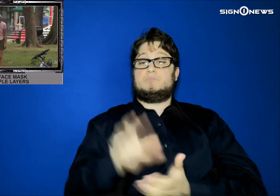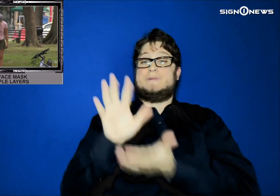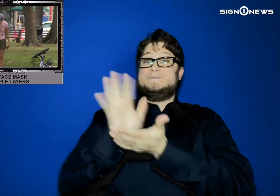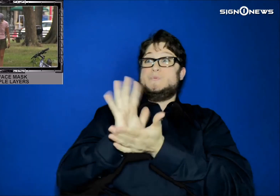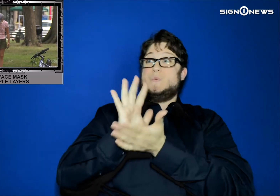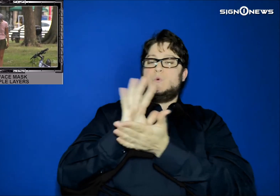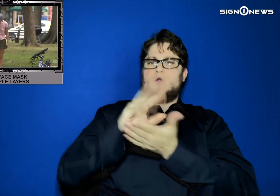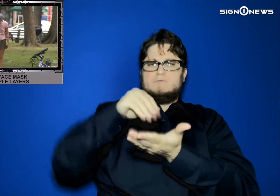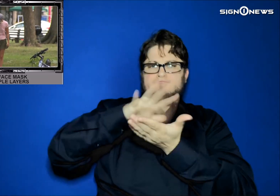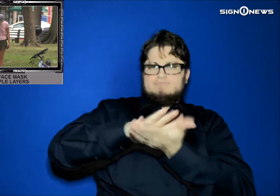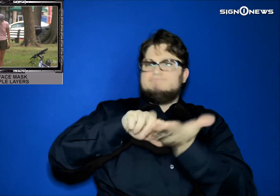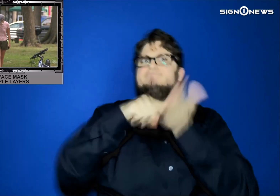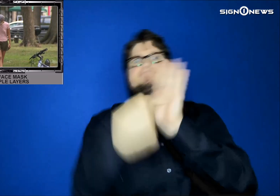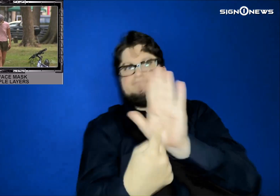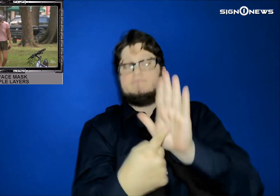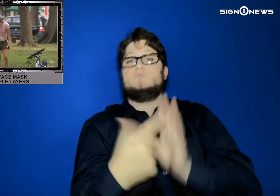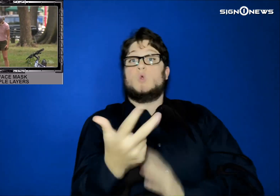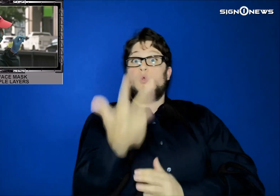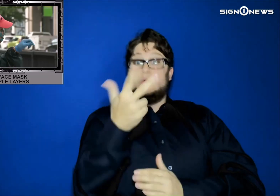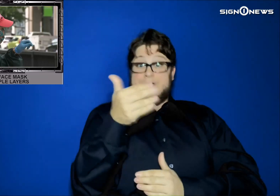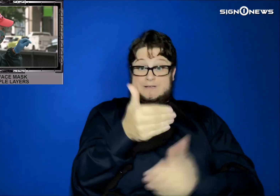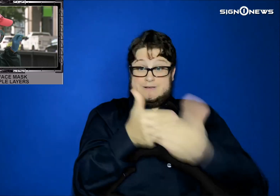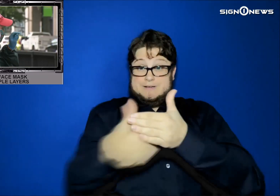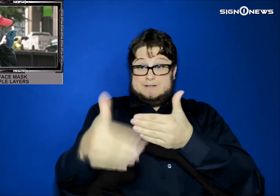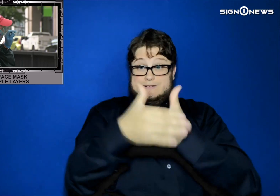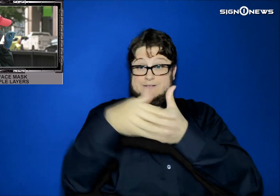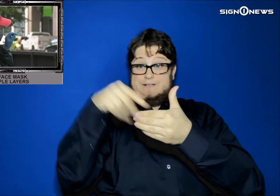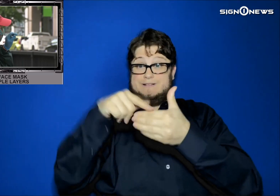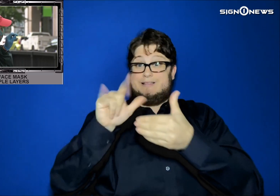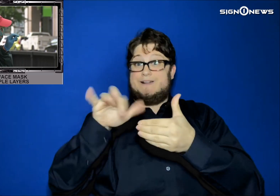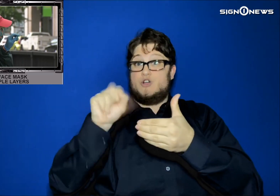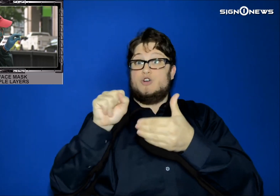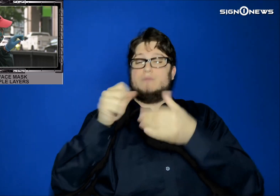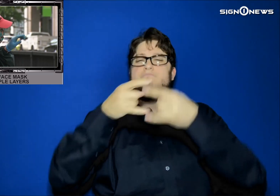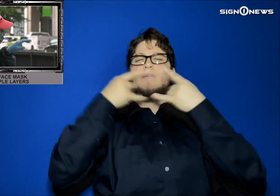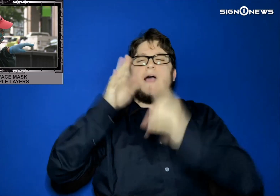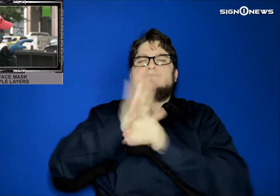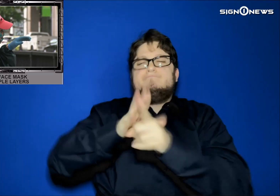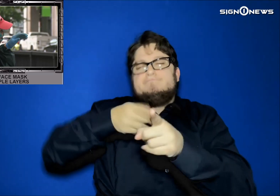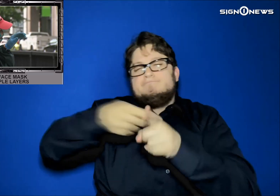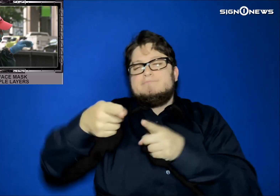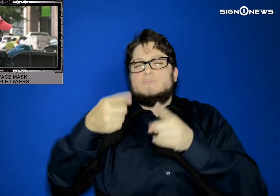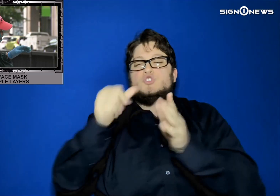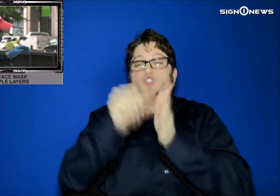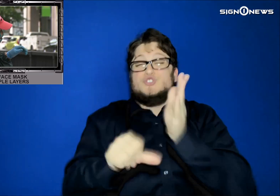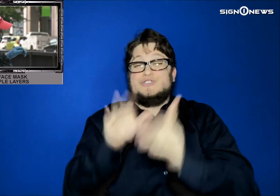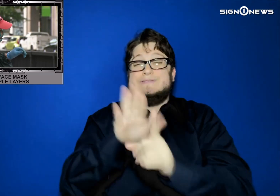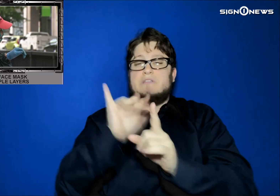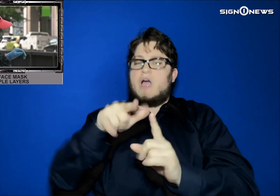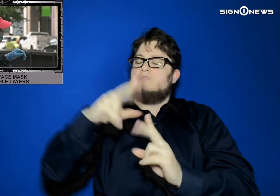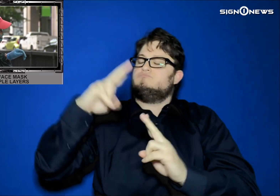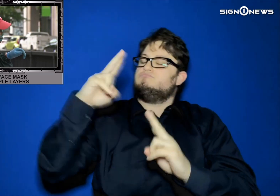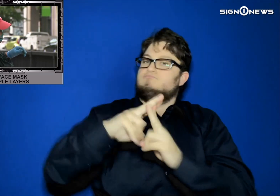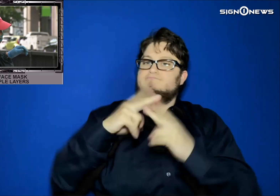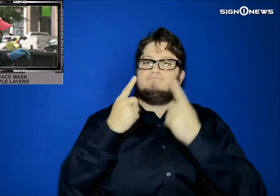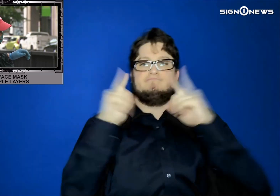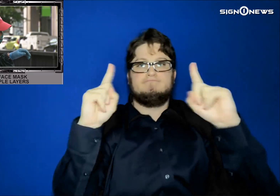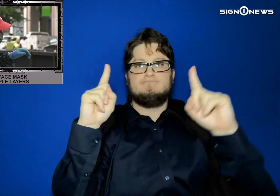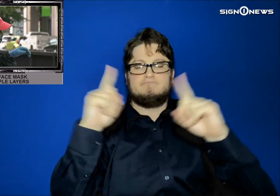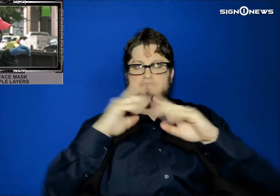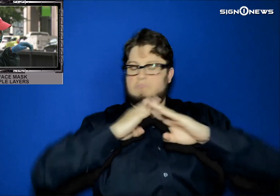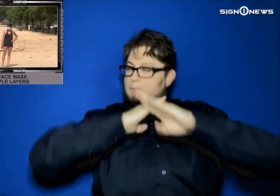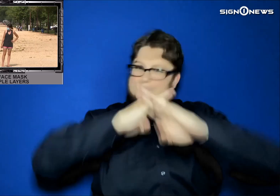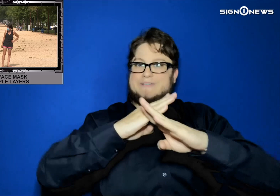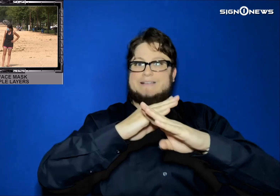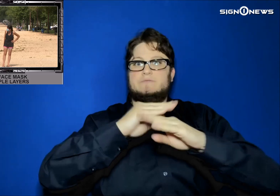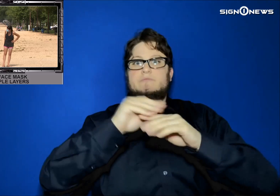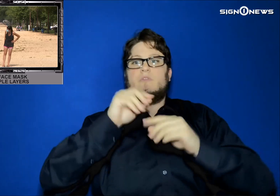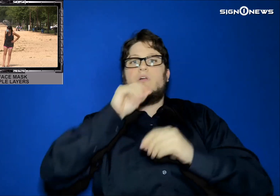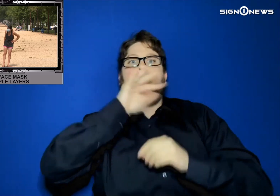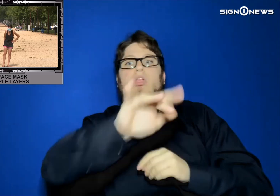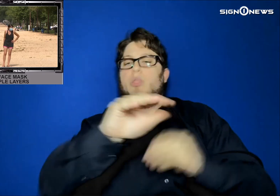The video recording shows that the 3-ply surgical face mask was the most effective at reducing